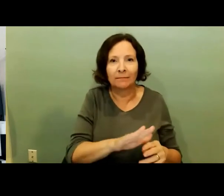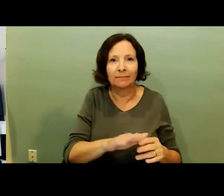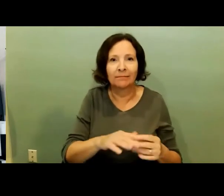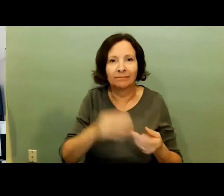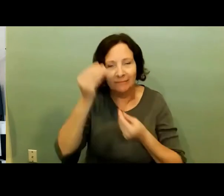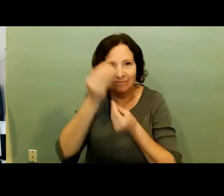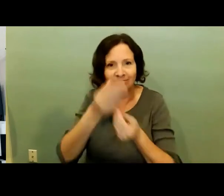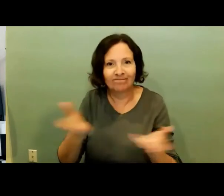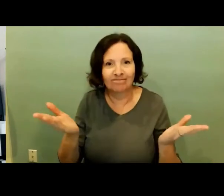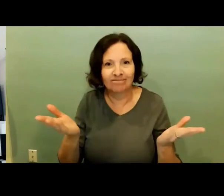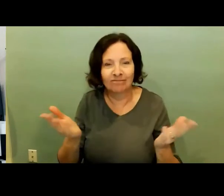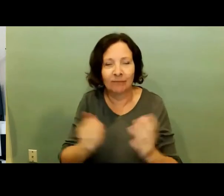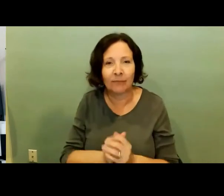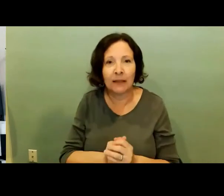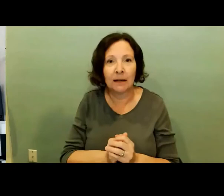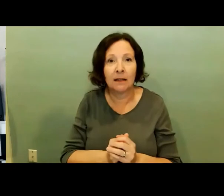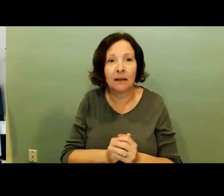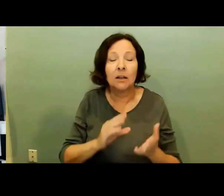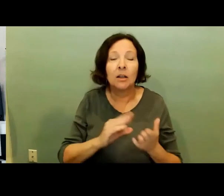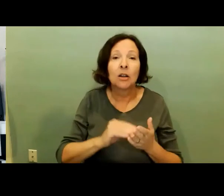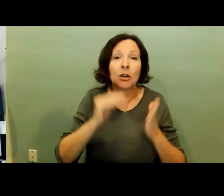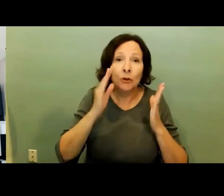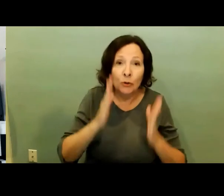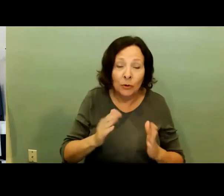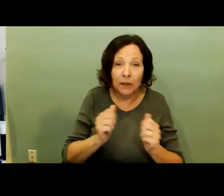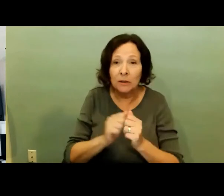Due to their racial and ethnic identities. I.